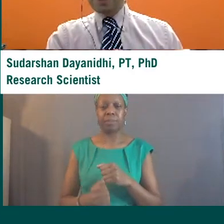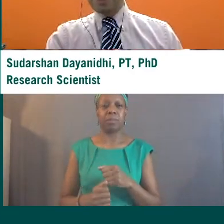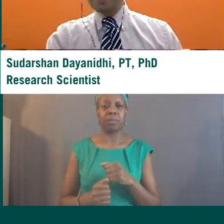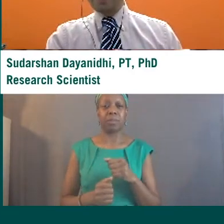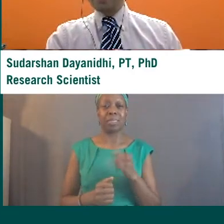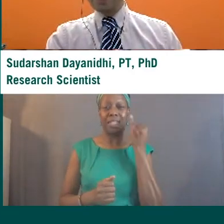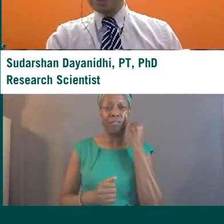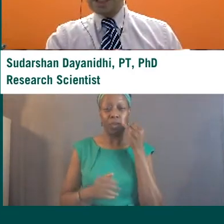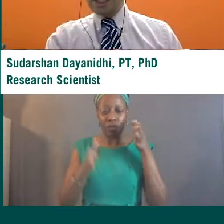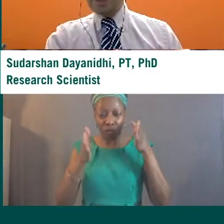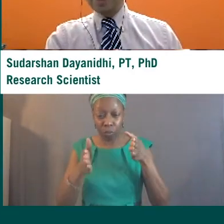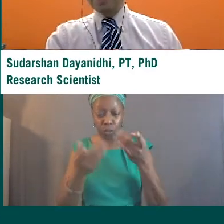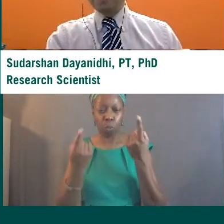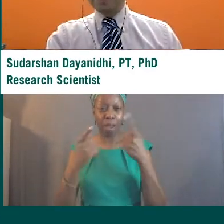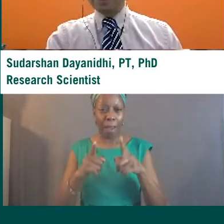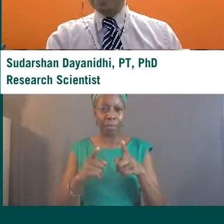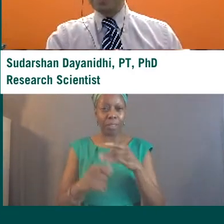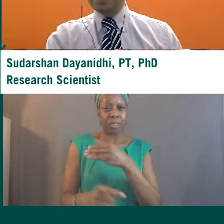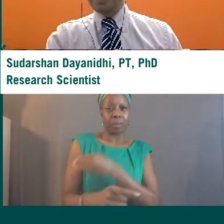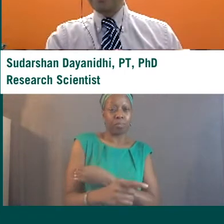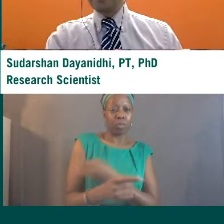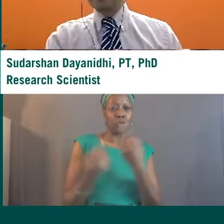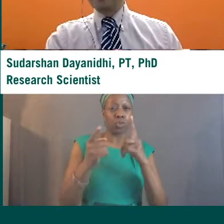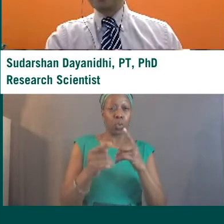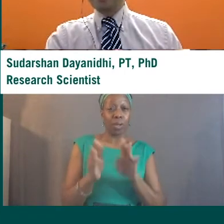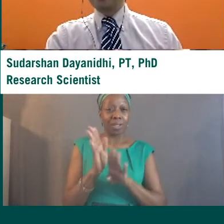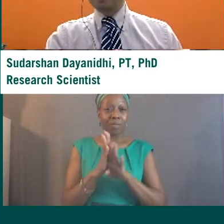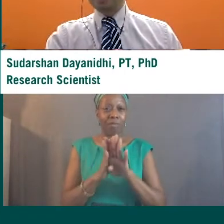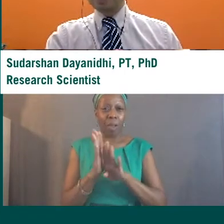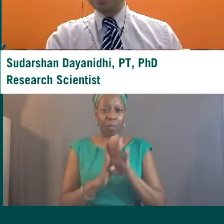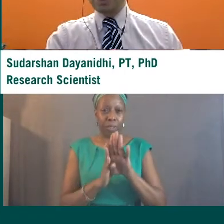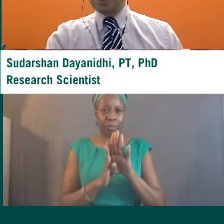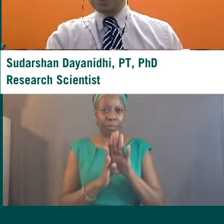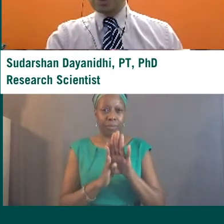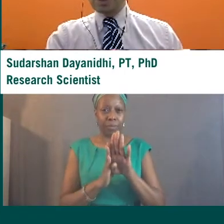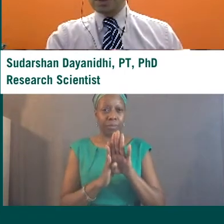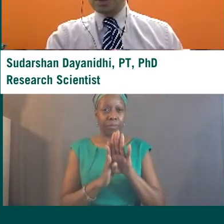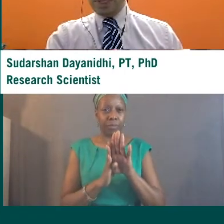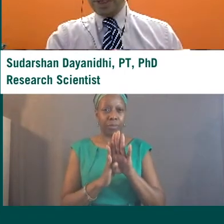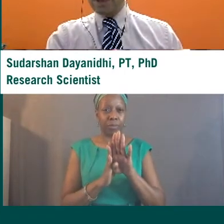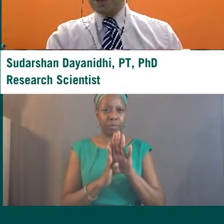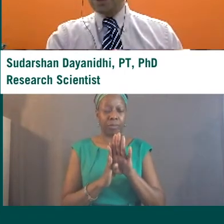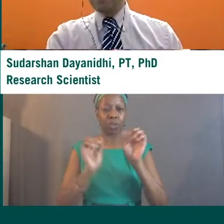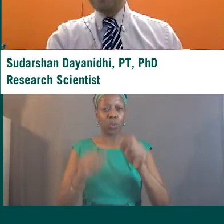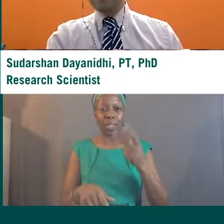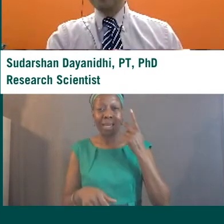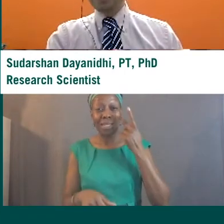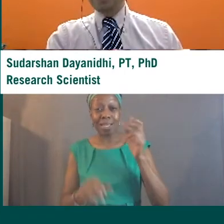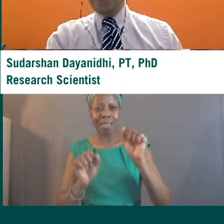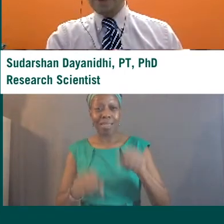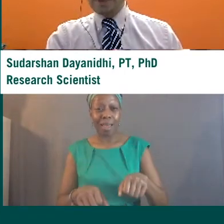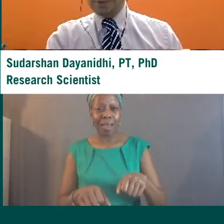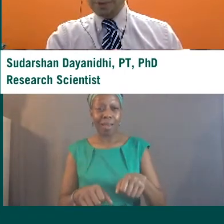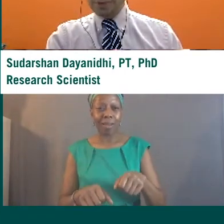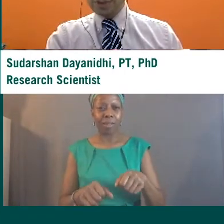They're proteins that interact with each other to be able to create force. So, they use a lot of energy to be able to do this.